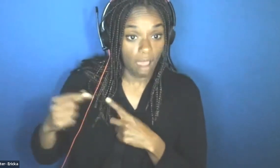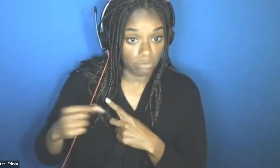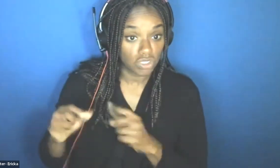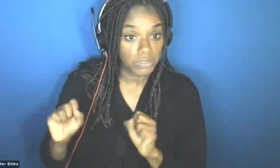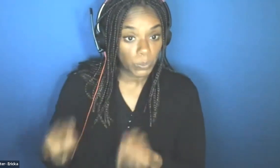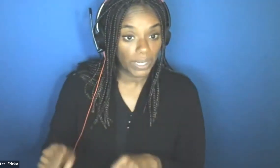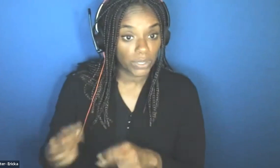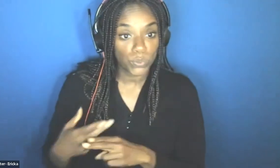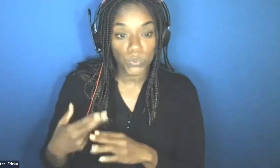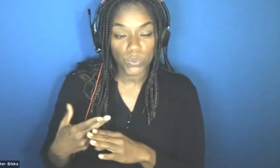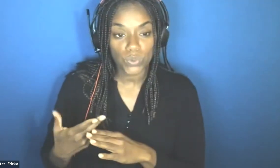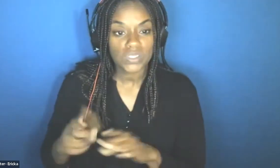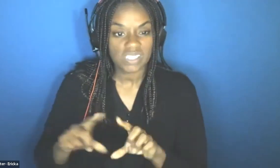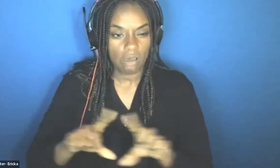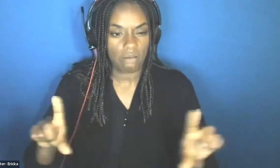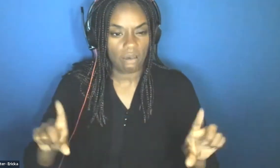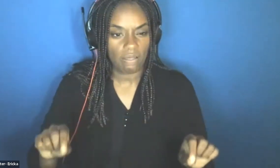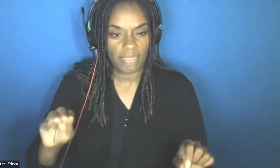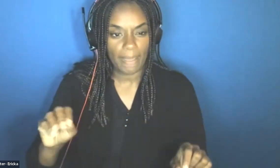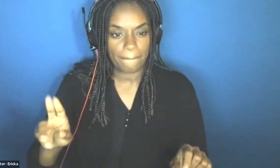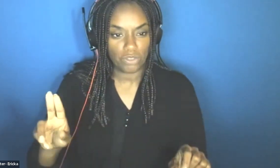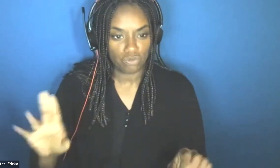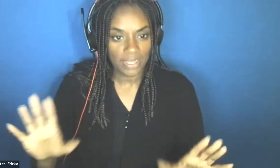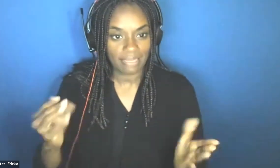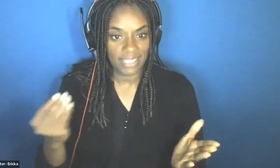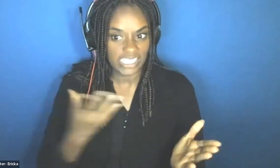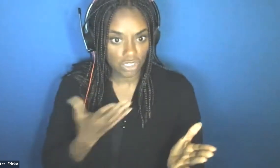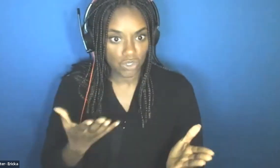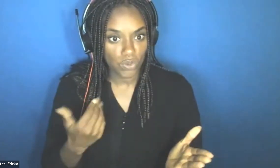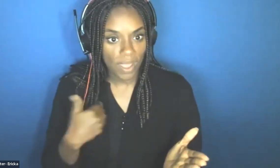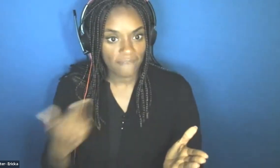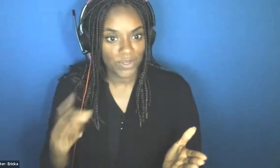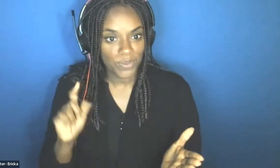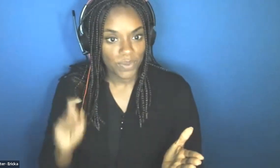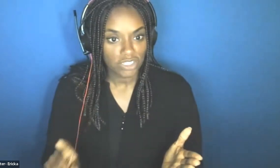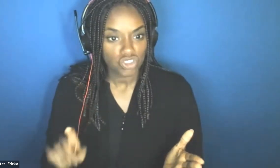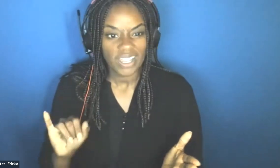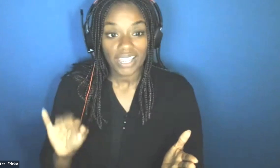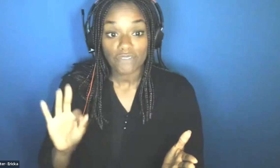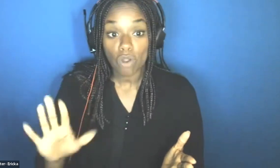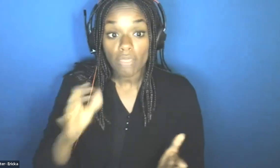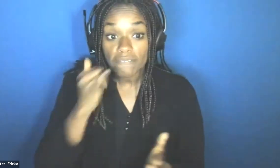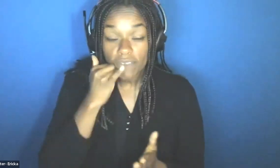So for the audience, to ask a question or make a comment, you can type it in the question and answer field.